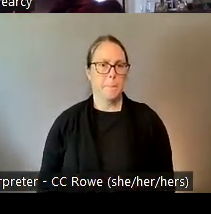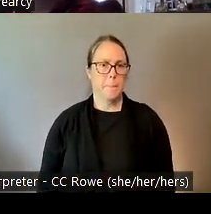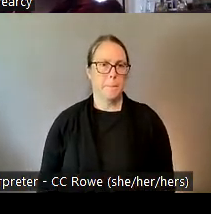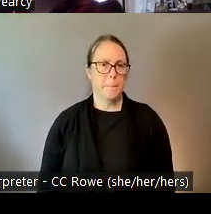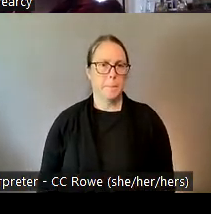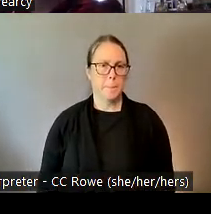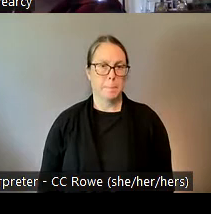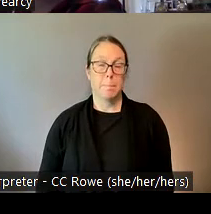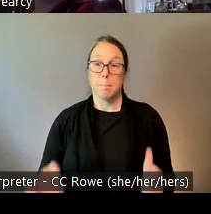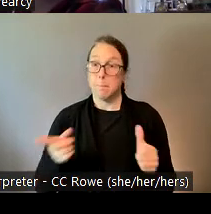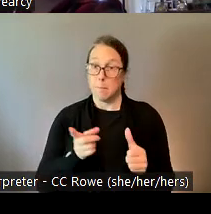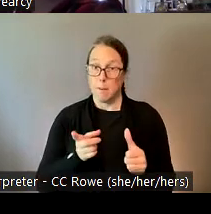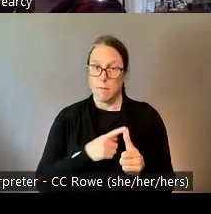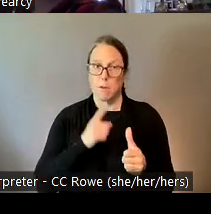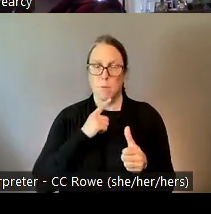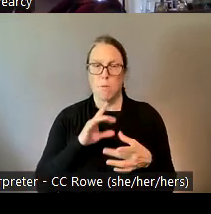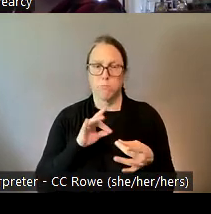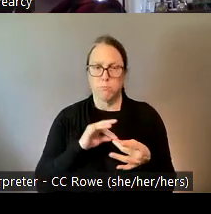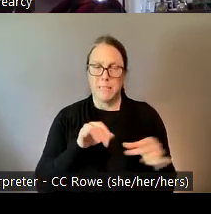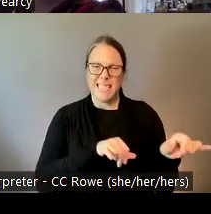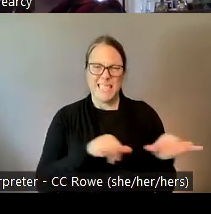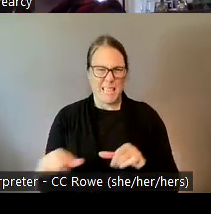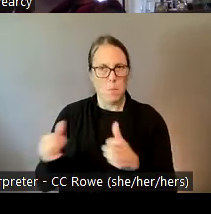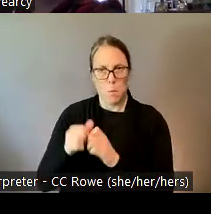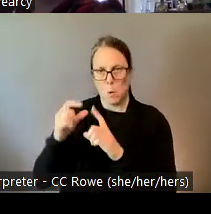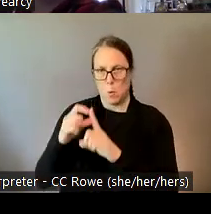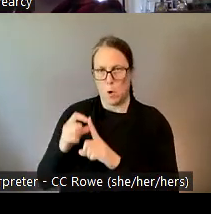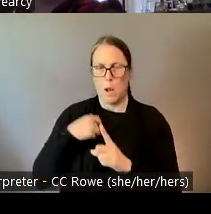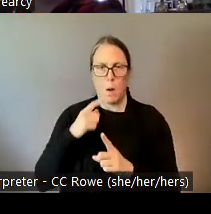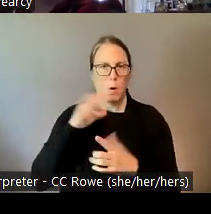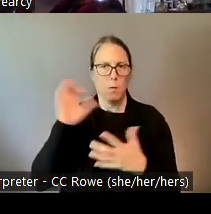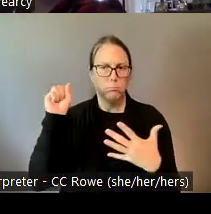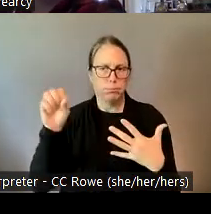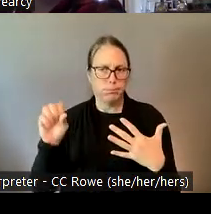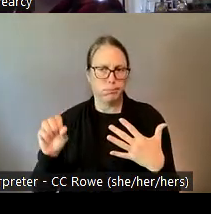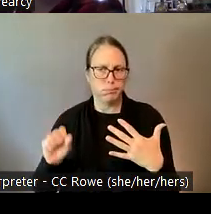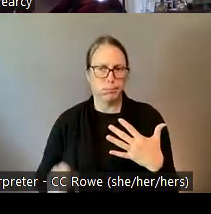So I'll first run through, similar to the way we did with Word, I'll run through these generally